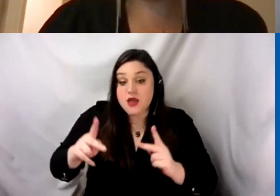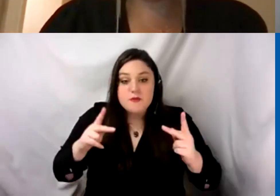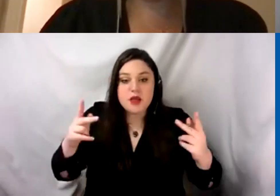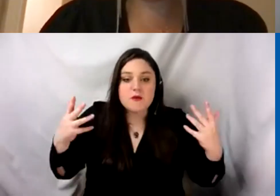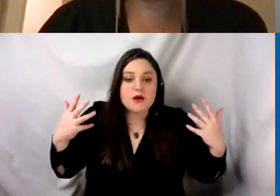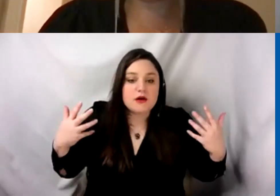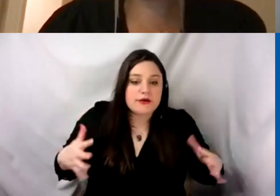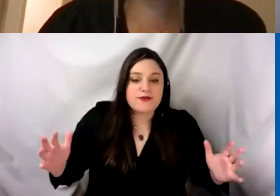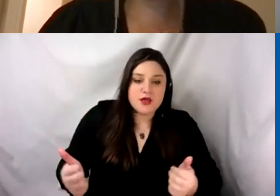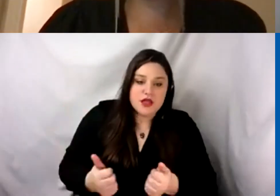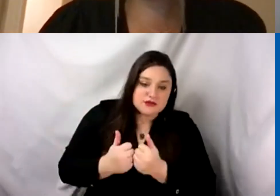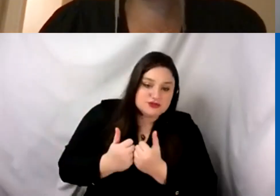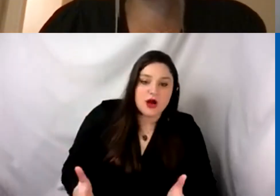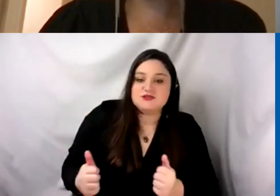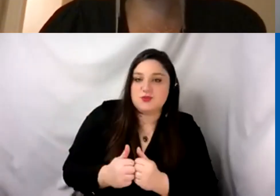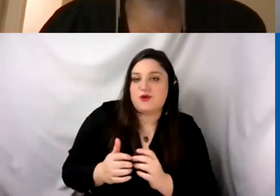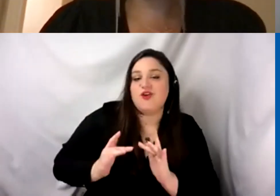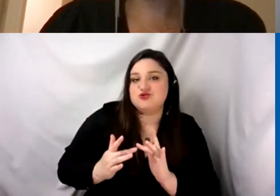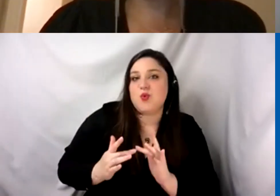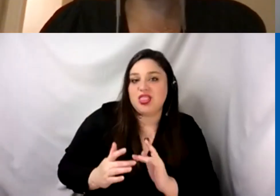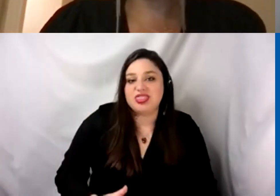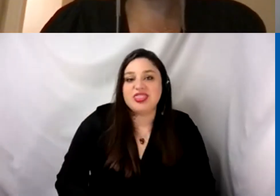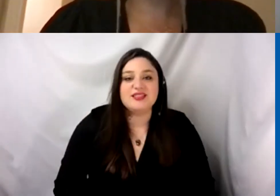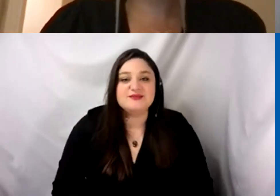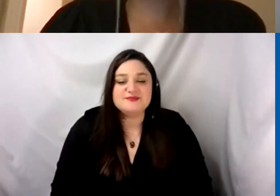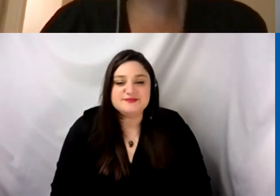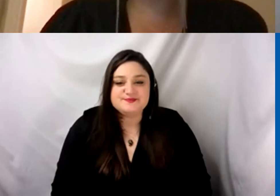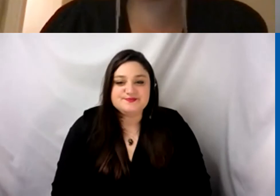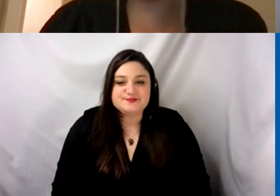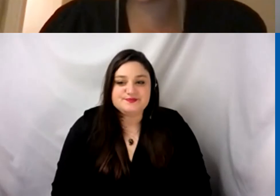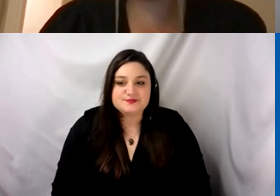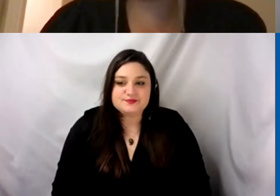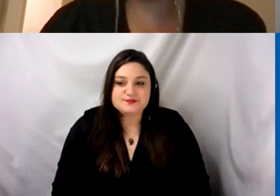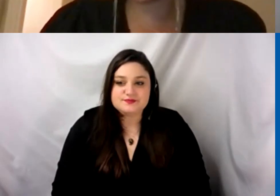It depends on the industry.